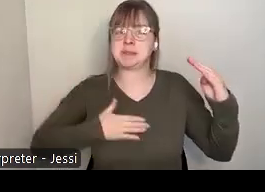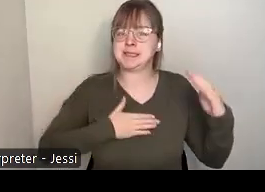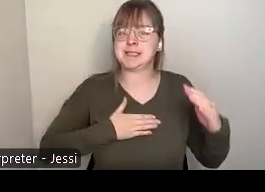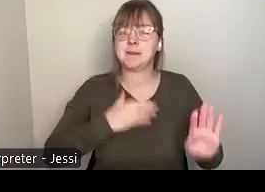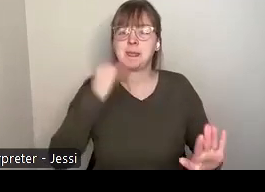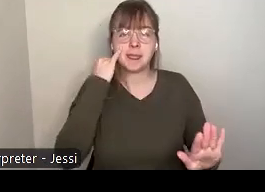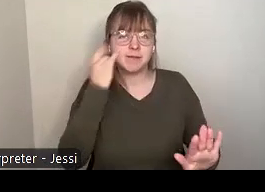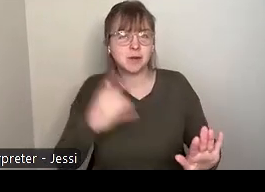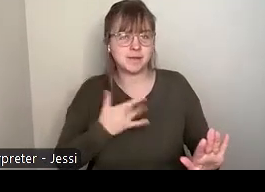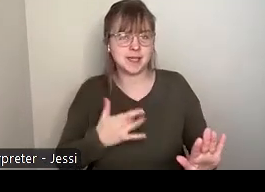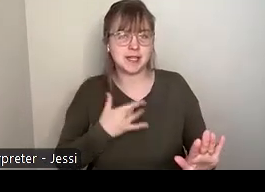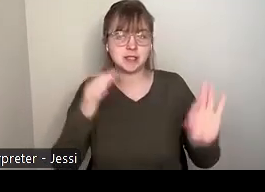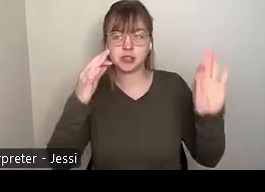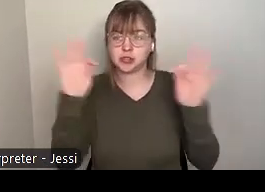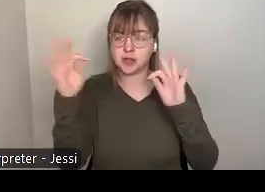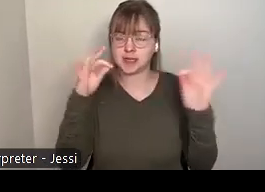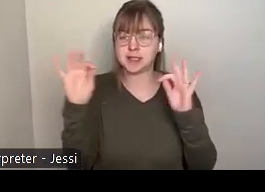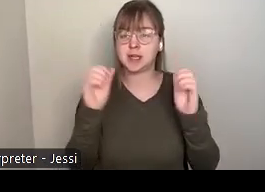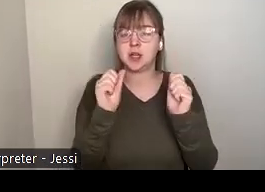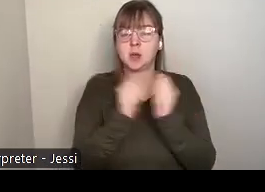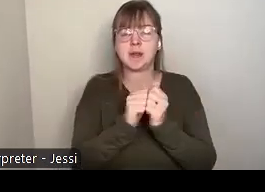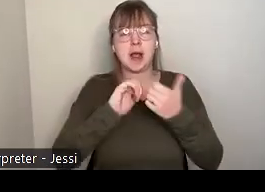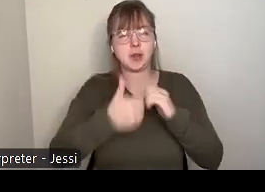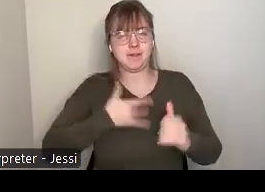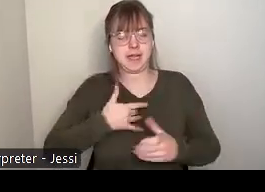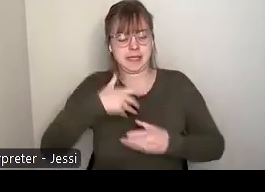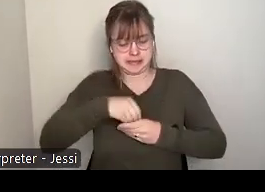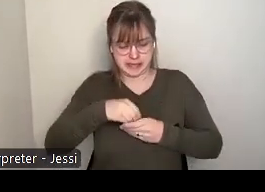is a little bit distracted by their internal State feel free to take a deep breath with